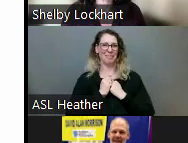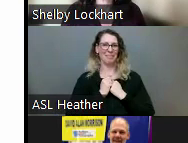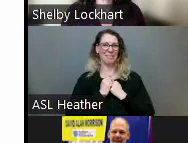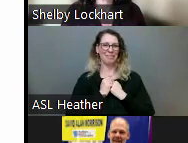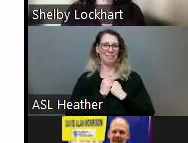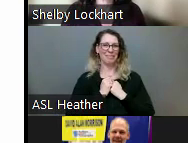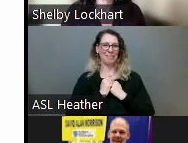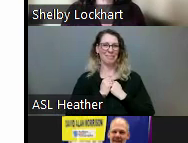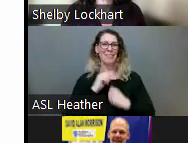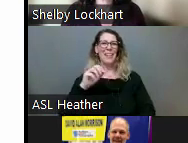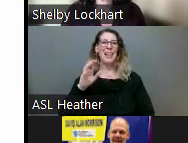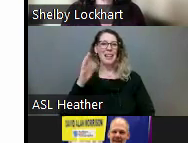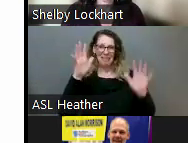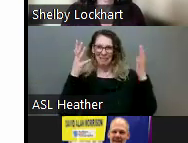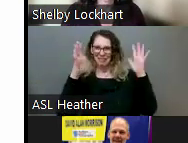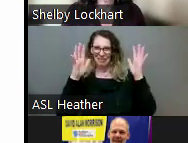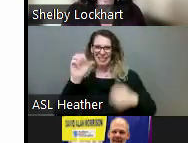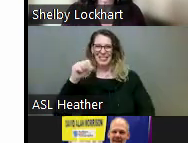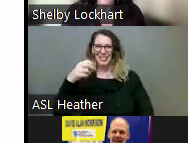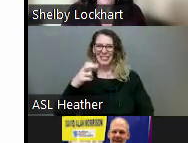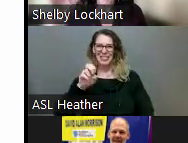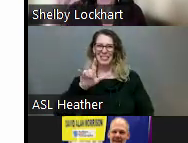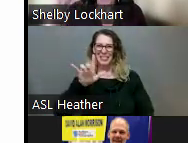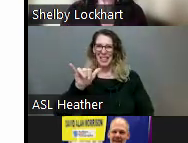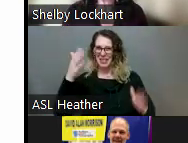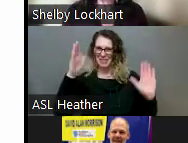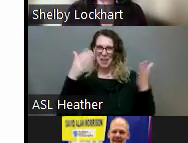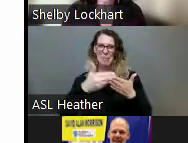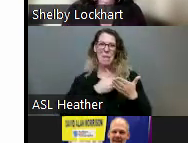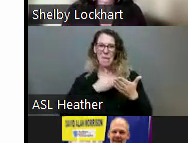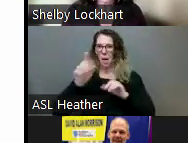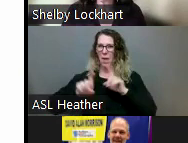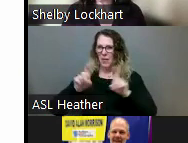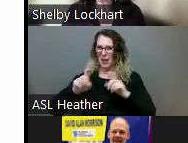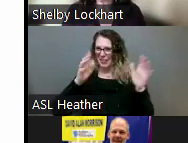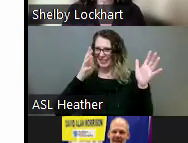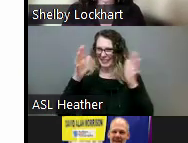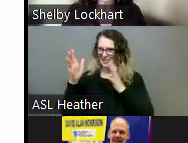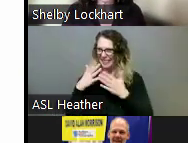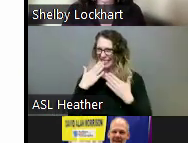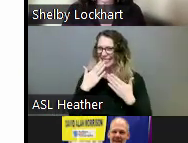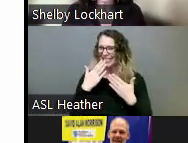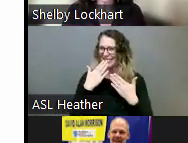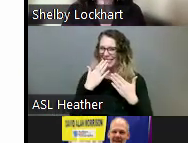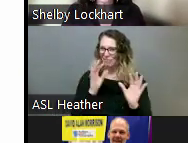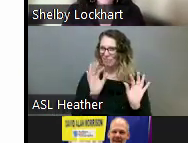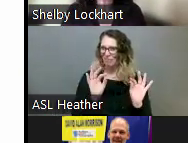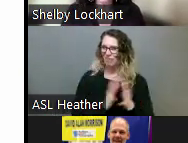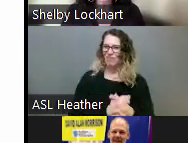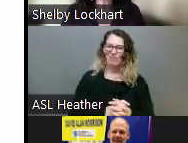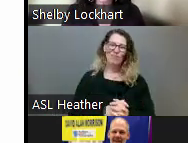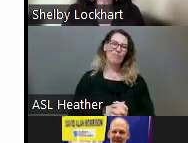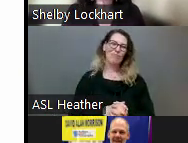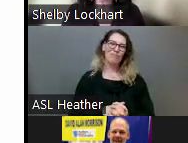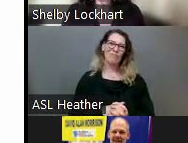give Shelby a round of applause before we go into Q&A. Thank you Shelby. thank you